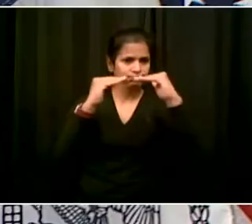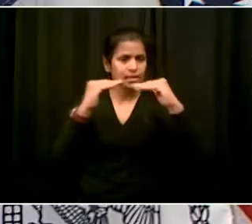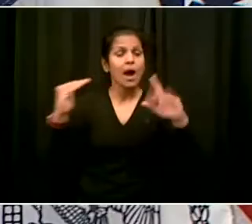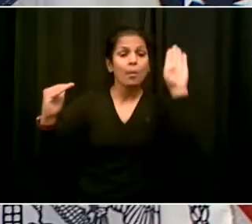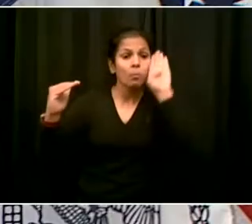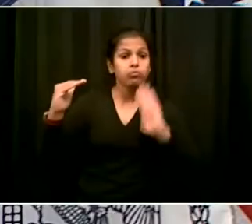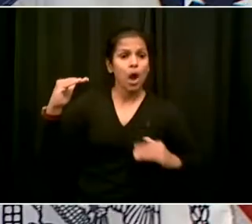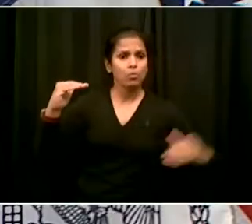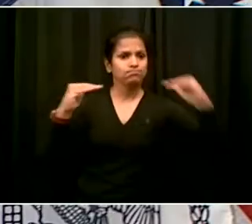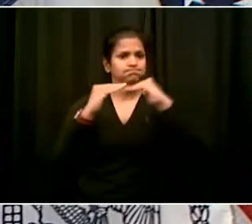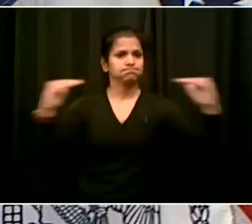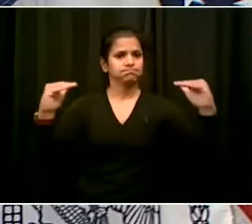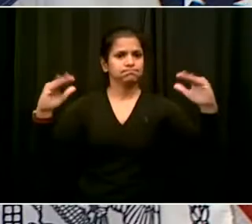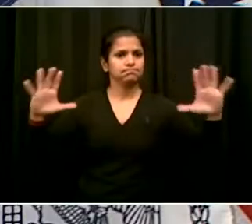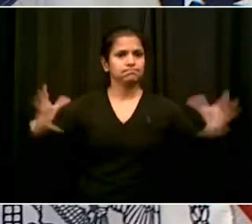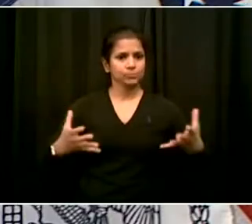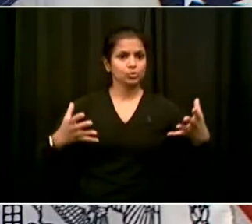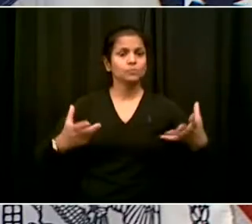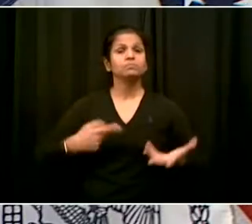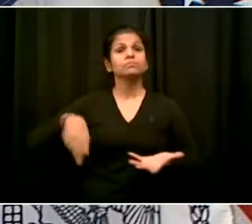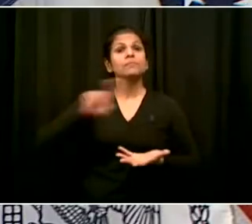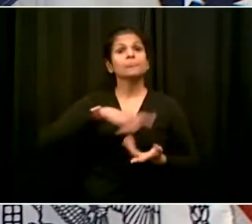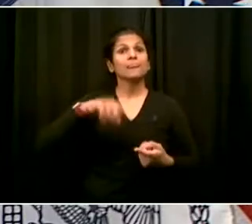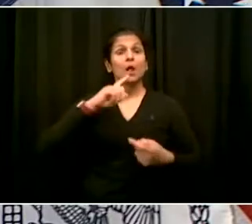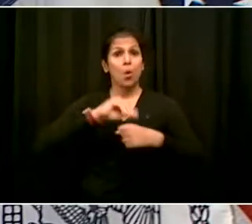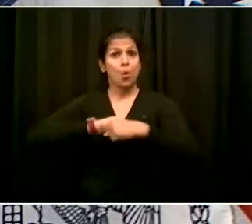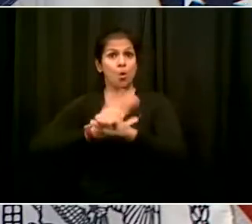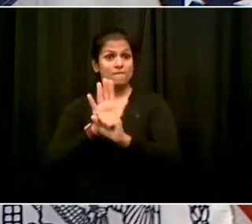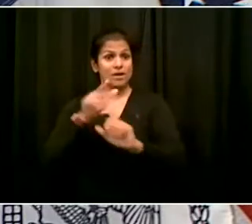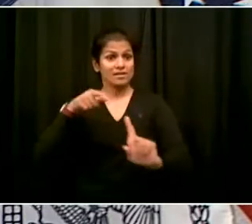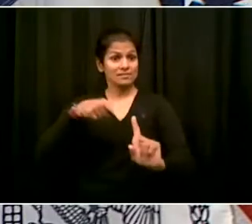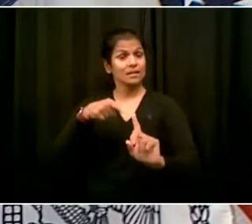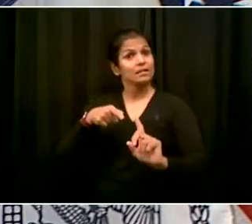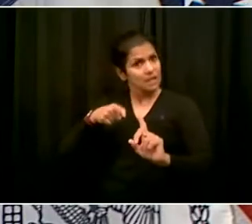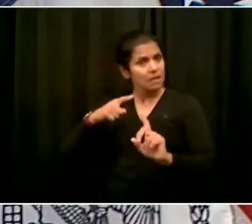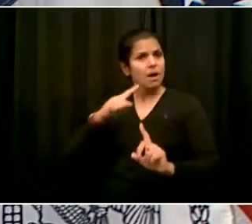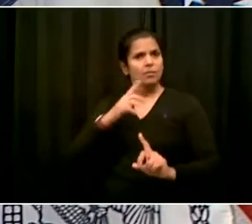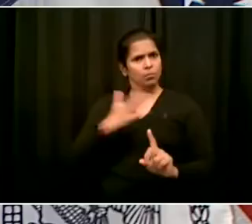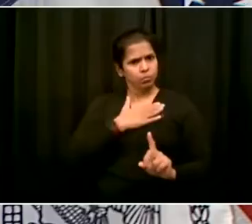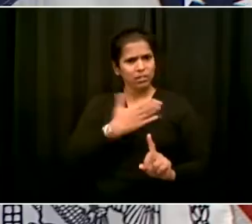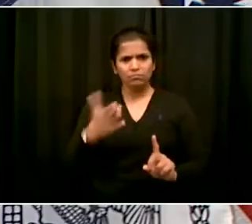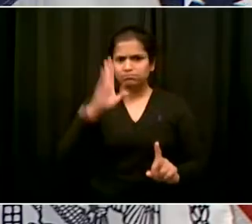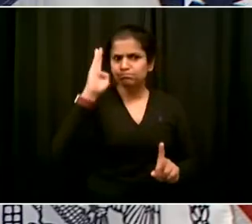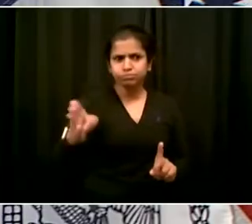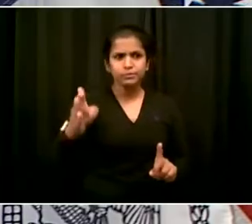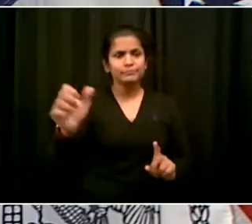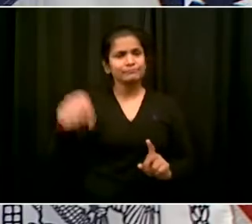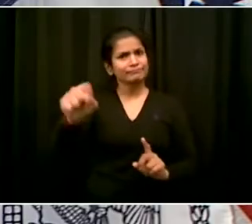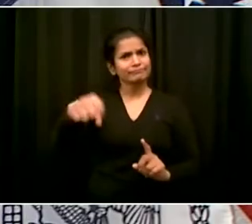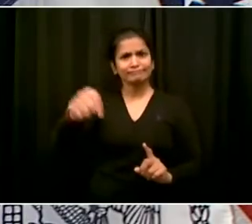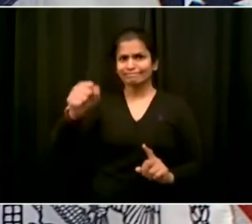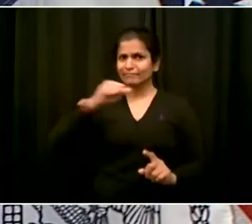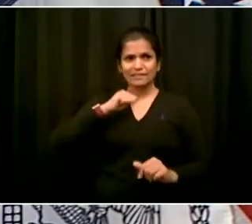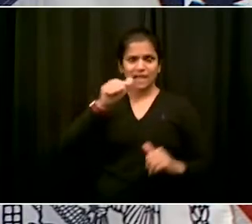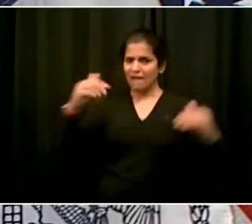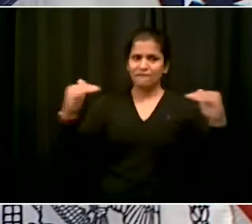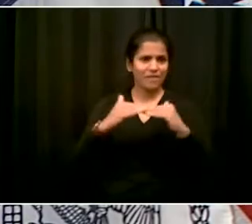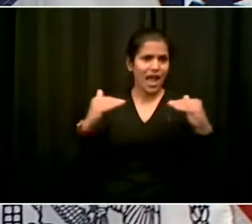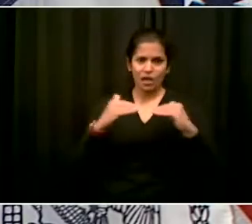CERTAINLY THE CONTACT OF THE CORONAVIRUS OVERT ACKNOWLEDGMENT